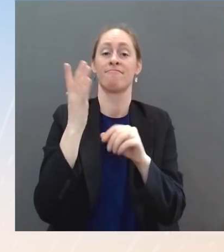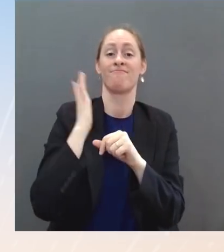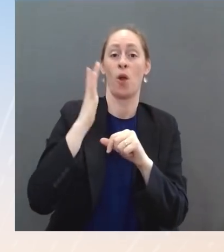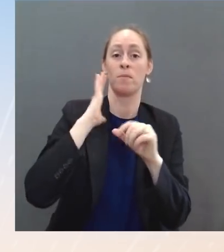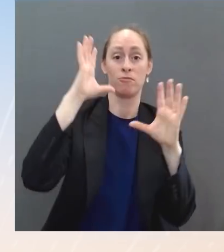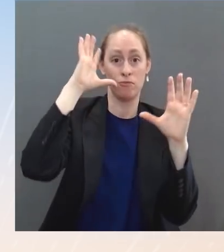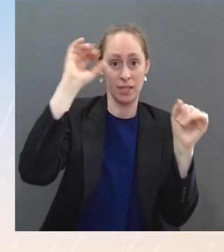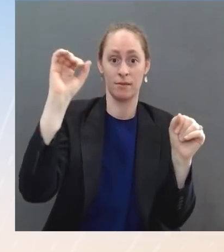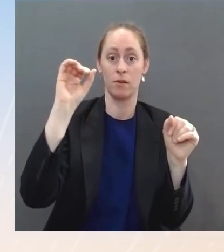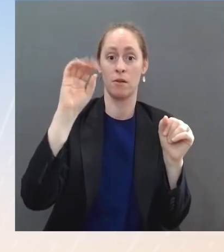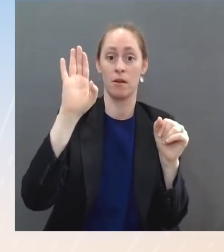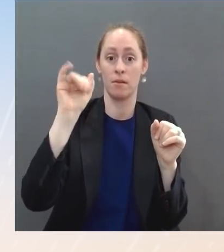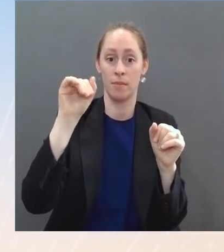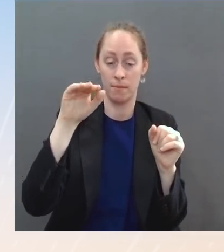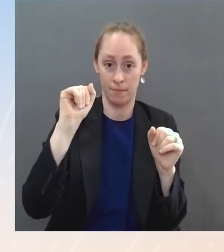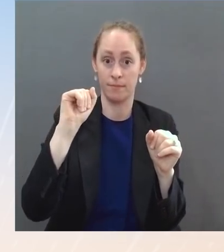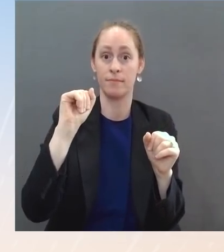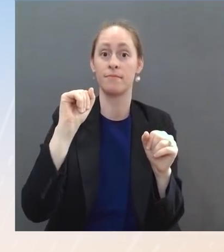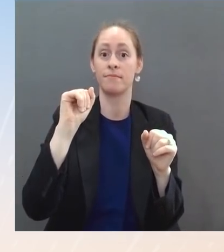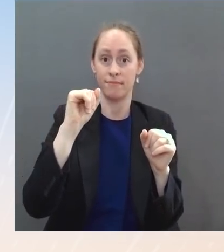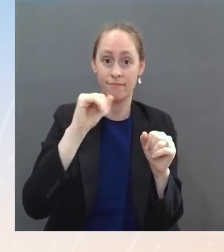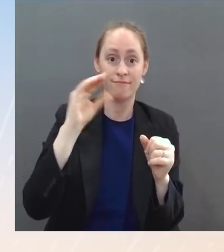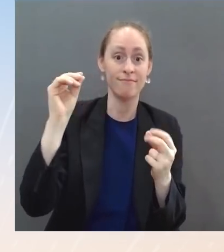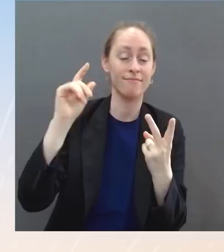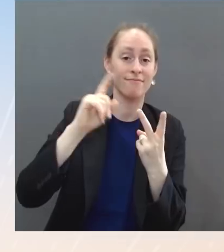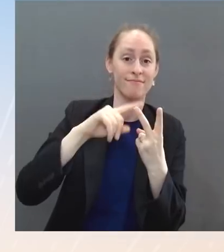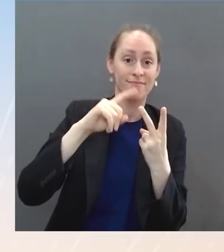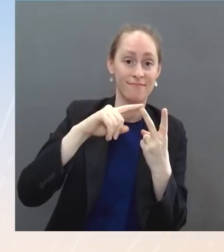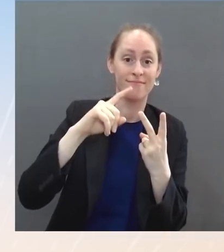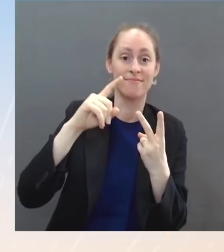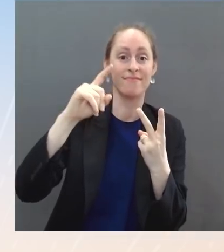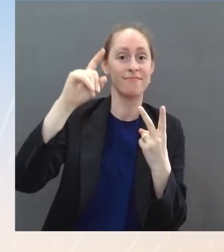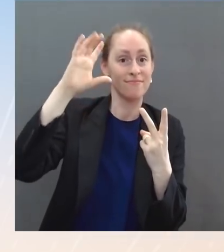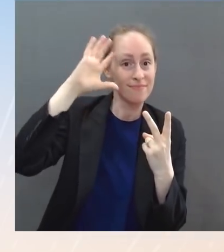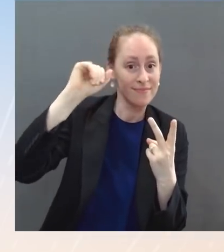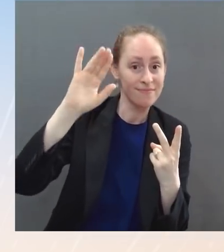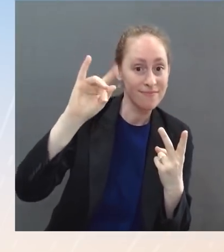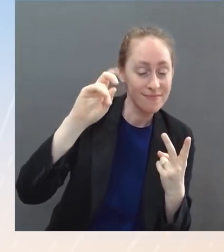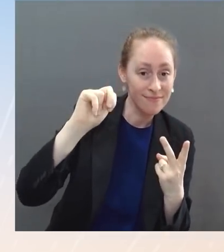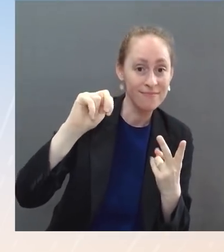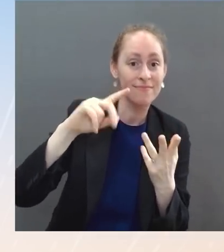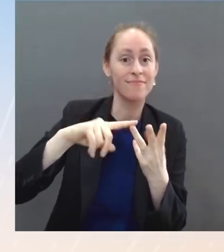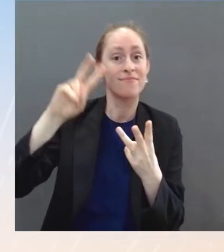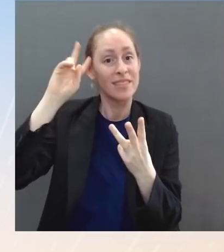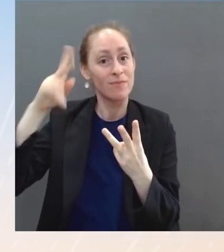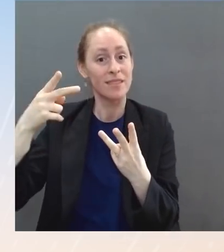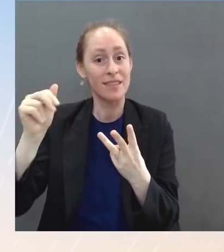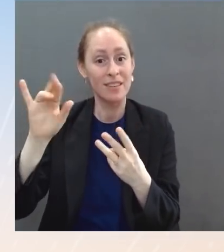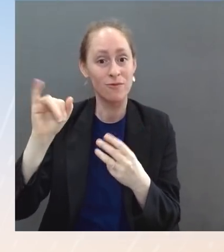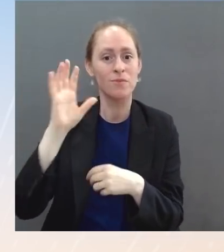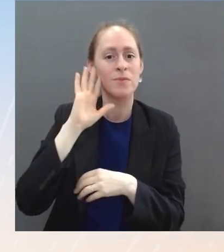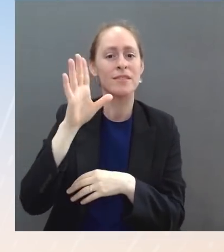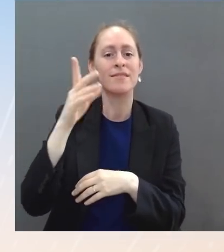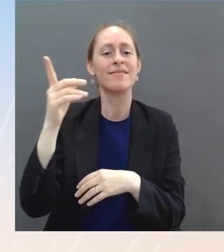they will have lunch tomorrow as well, as they used to do on a weekly basis. I would note they continue to talk regularly.